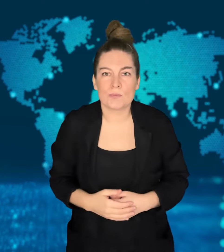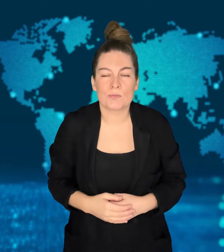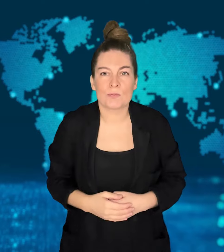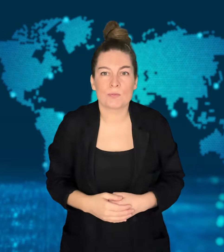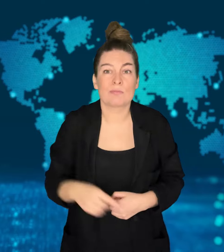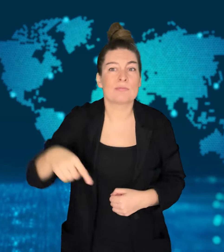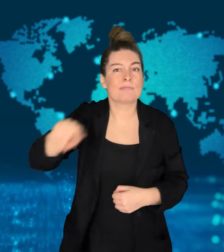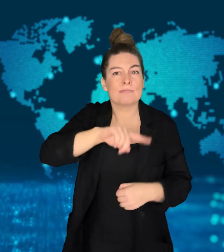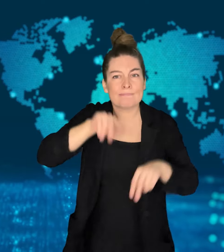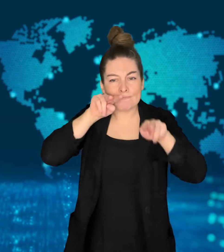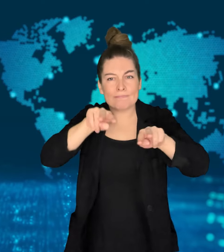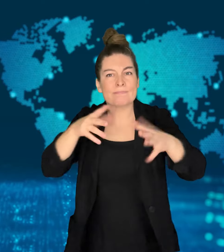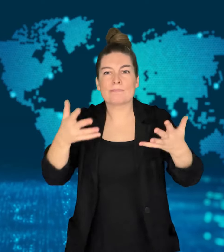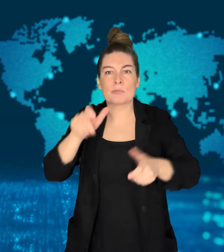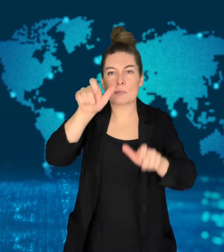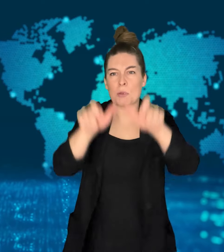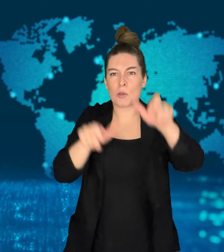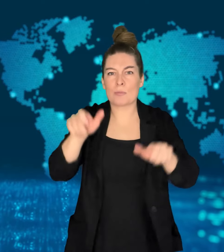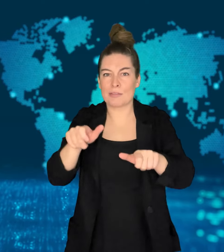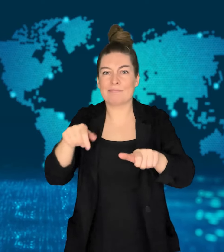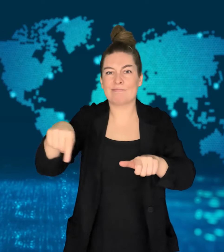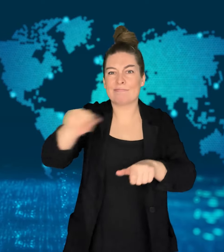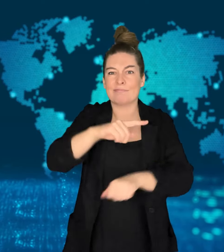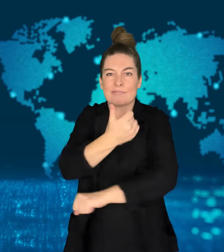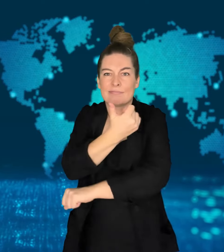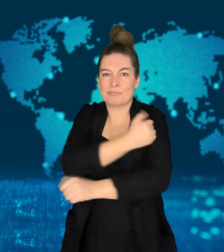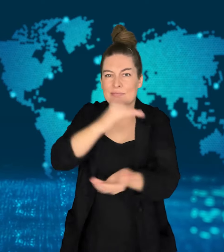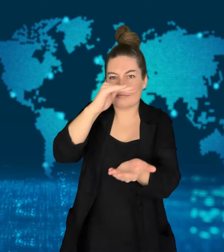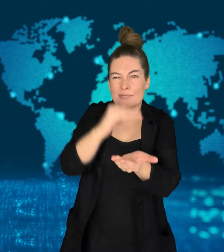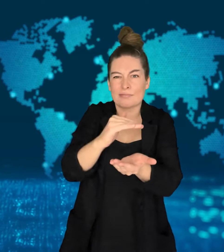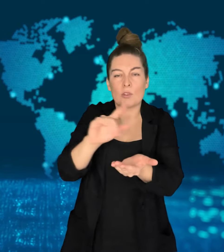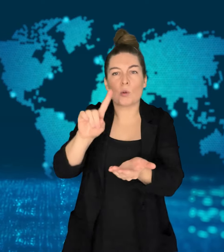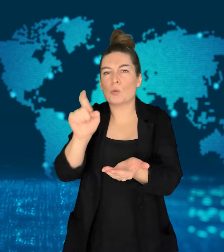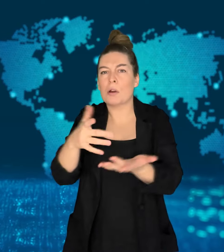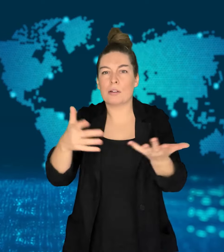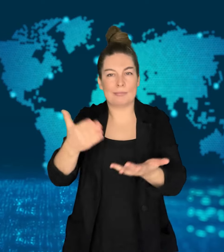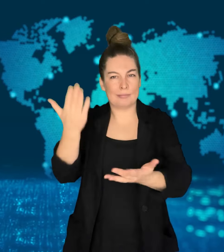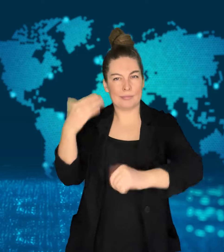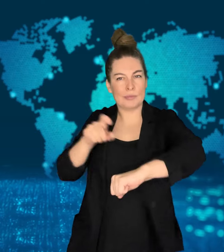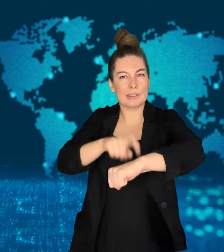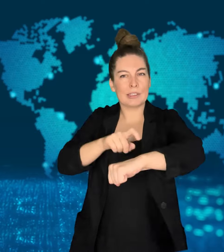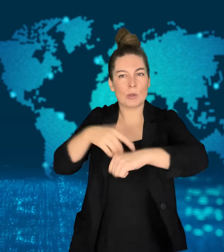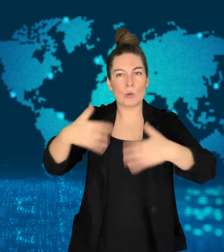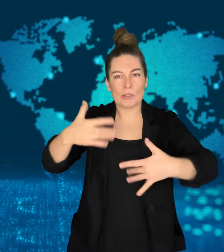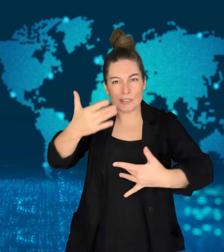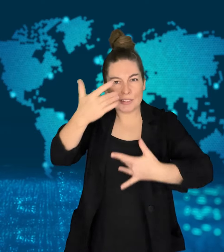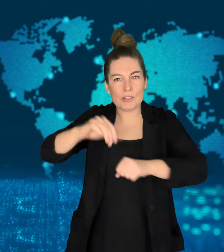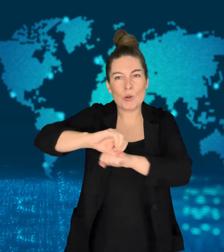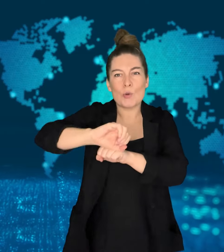question the safety and effectiveness of the COVID-19 vaccine.